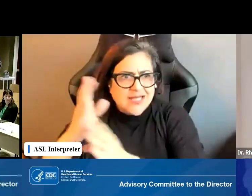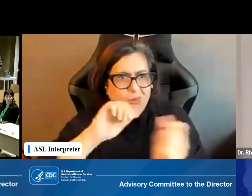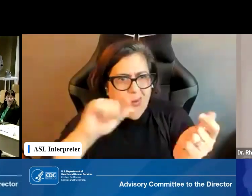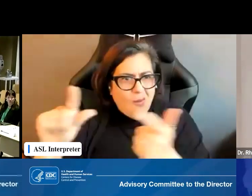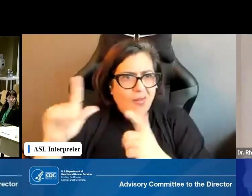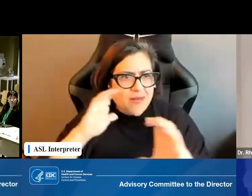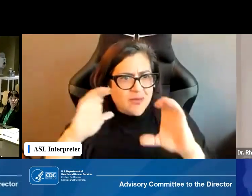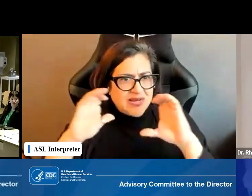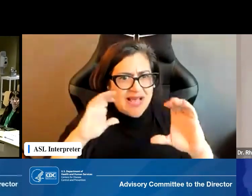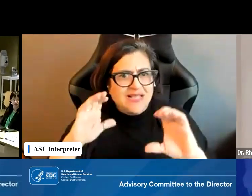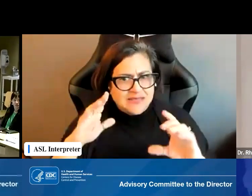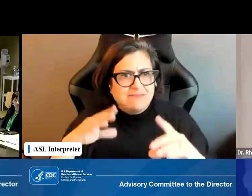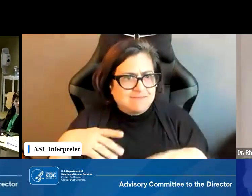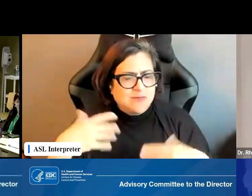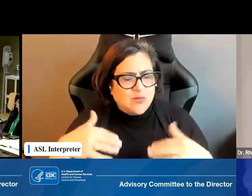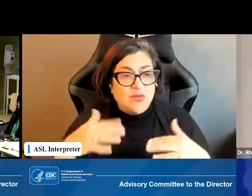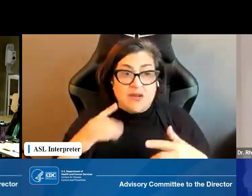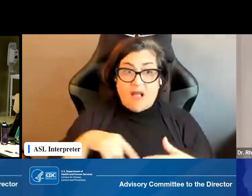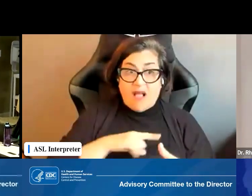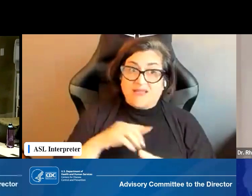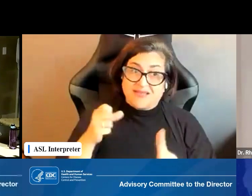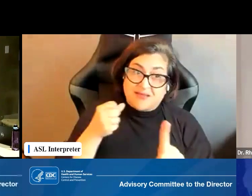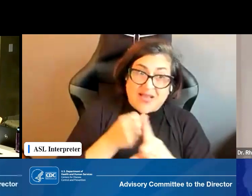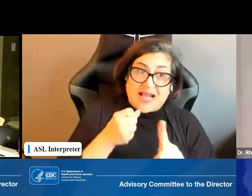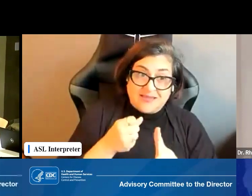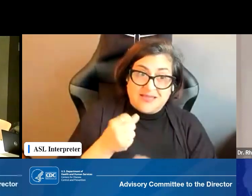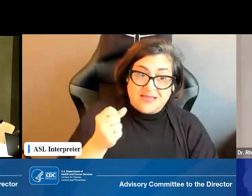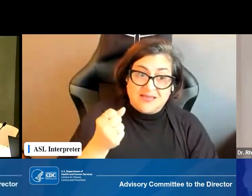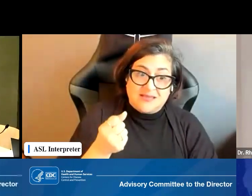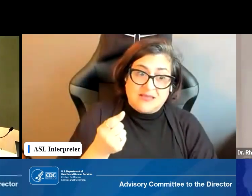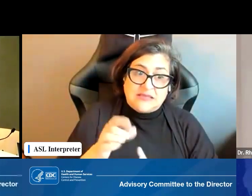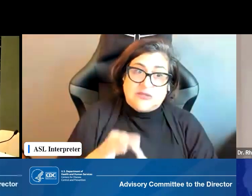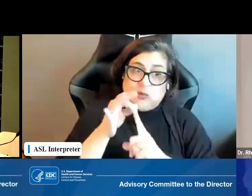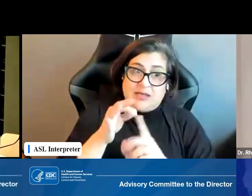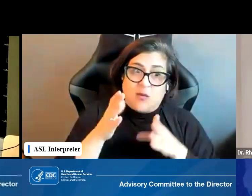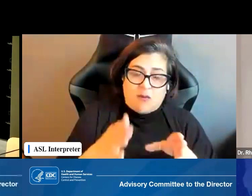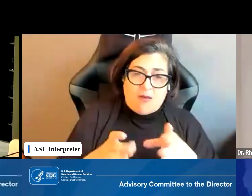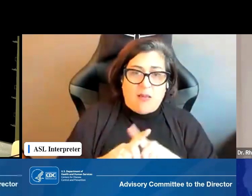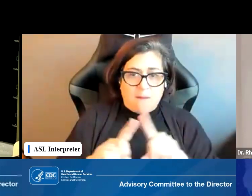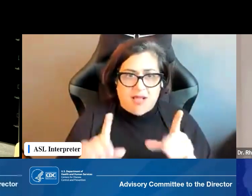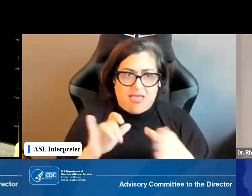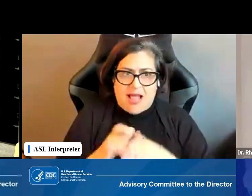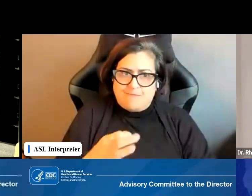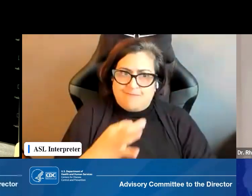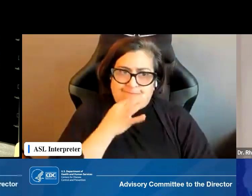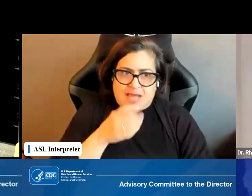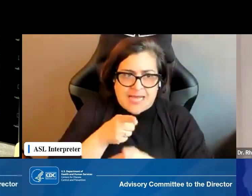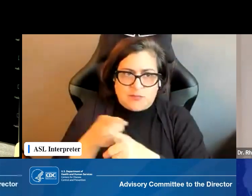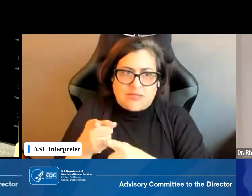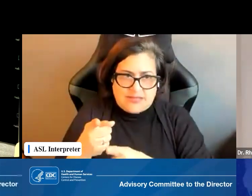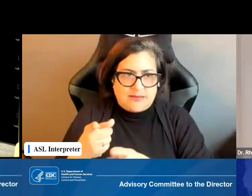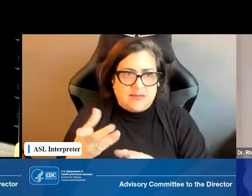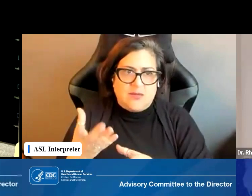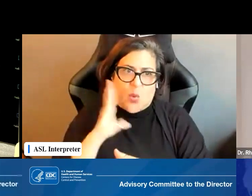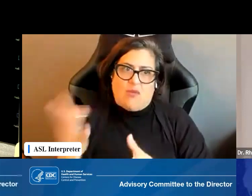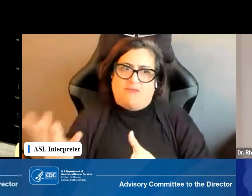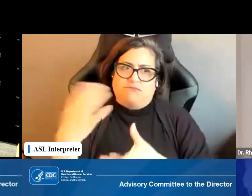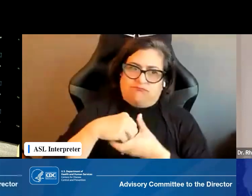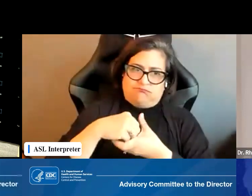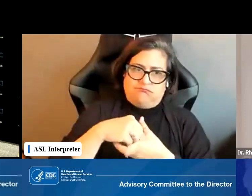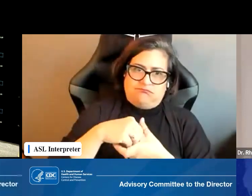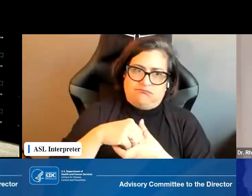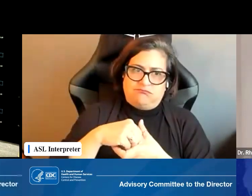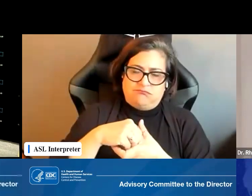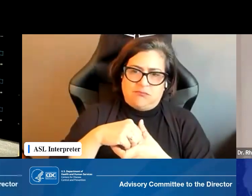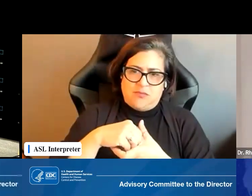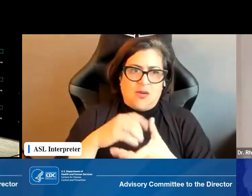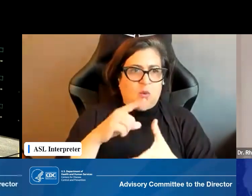But I agree that that expertise will absolutely be included in what we seek from our members.